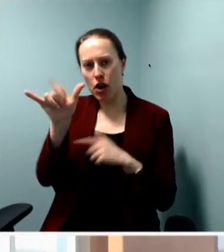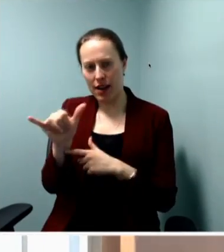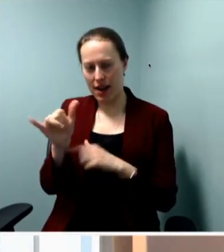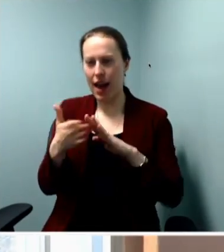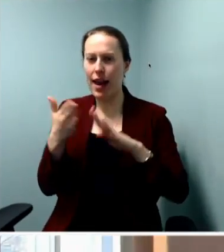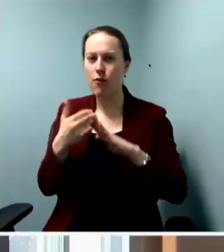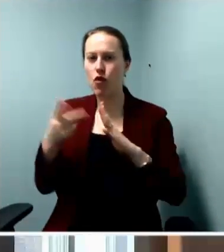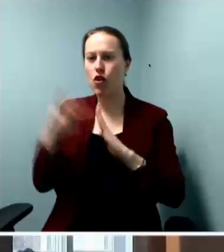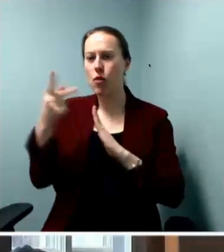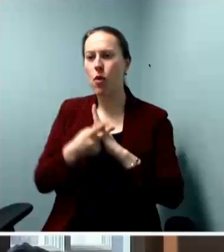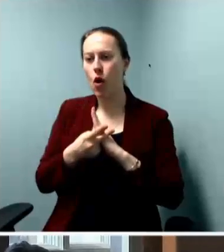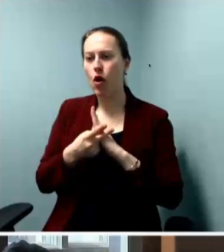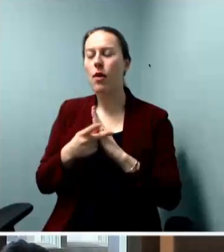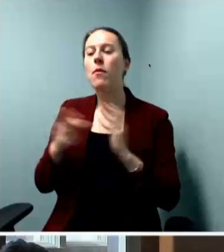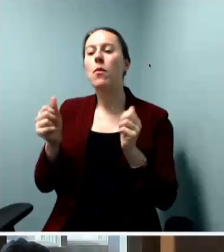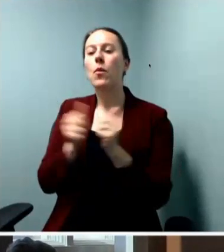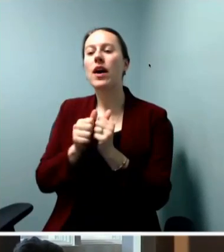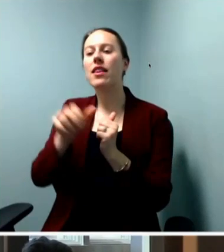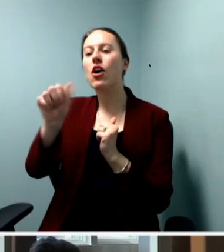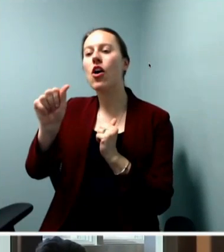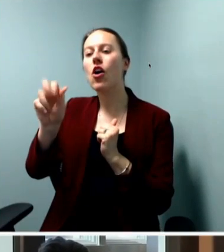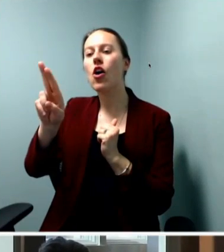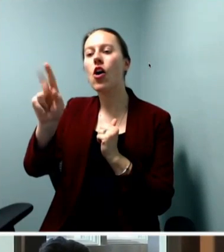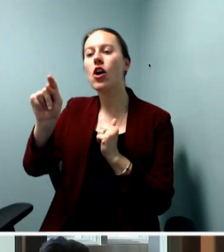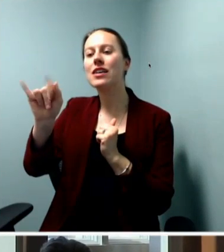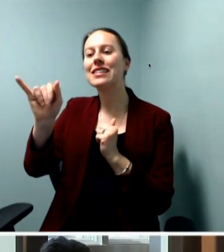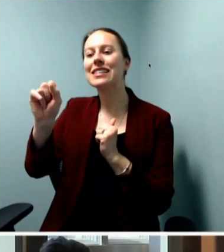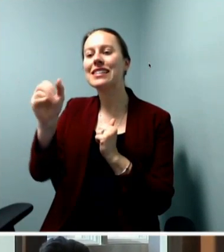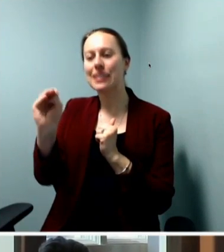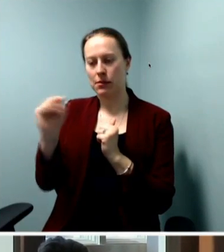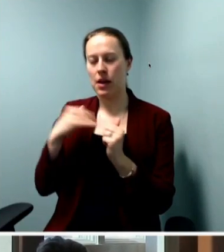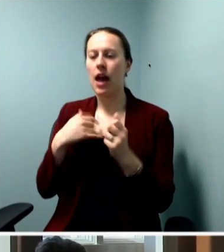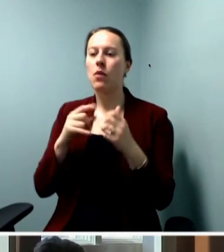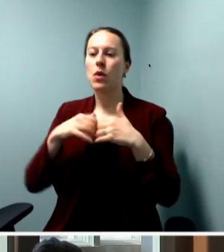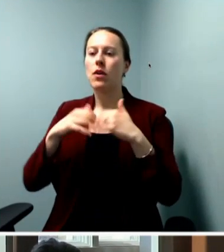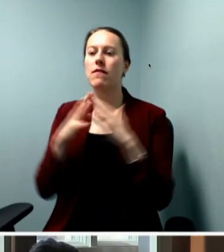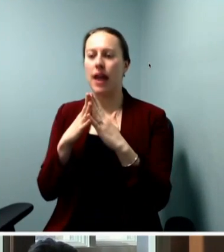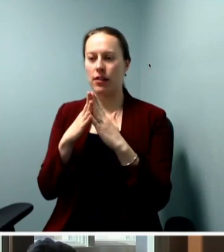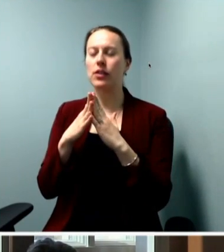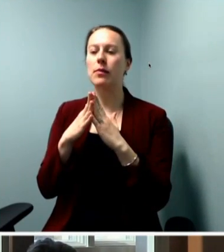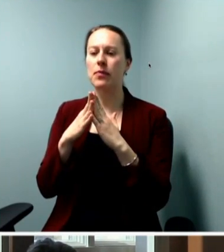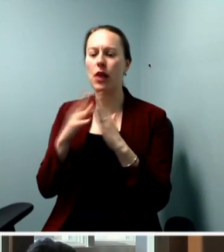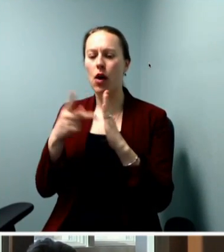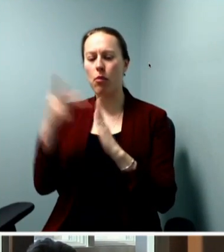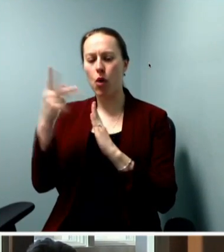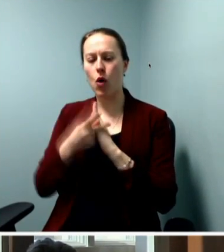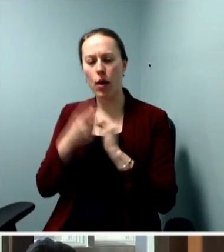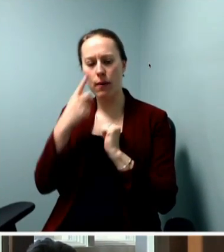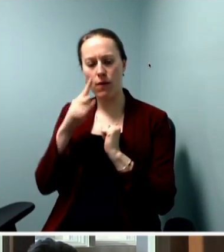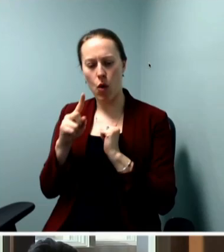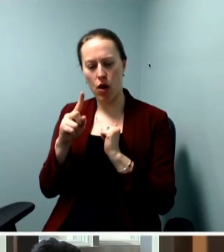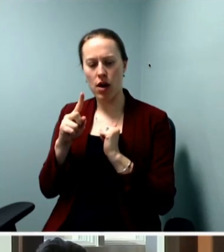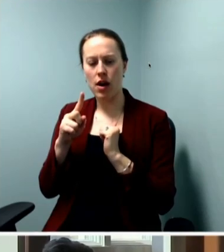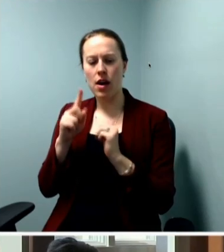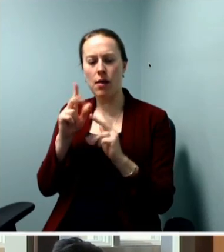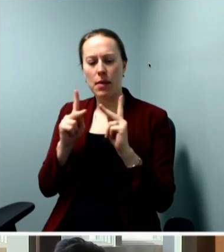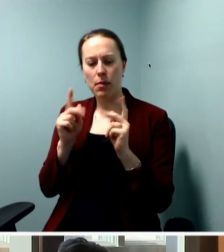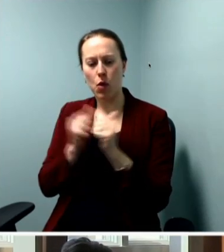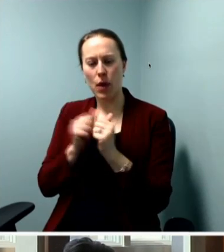I'll be founding a new institute for arts education and special needs at Berklee, and I'm coming at it from a big part of our work